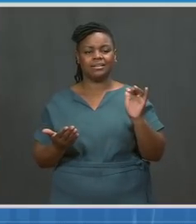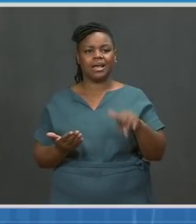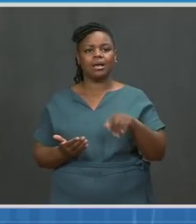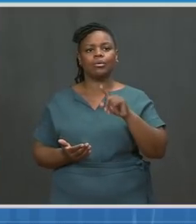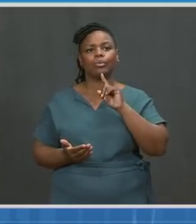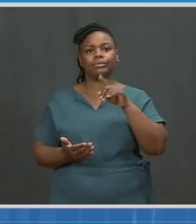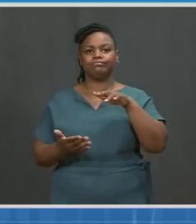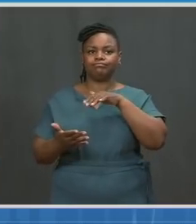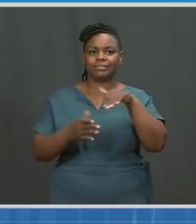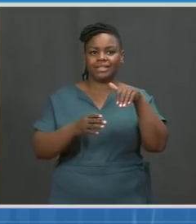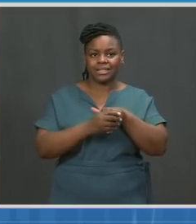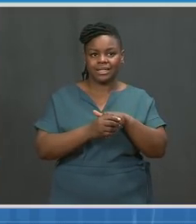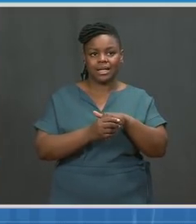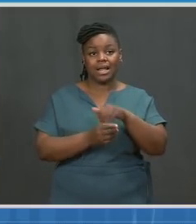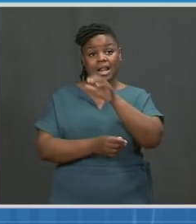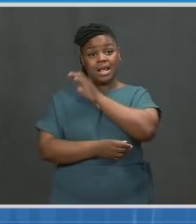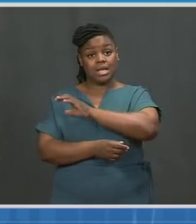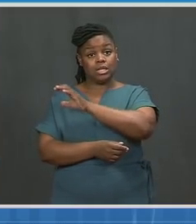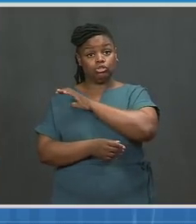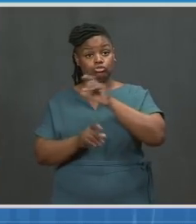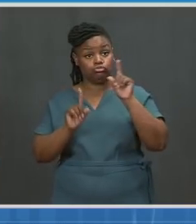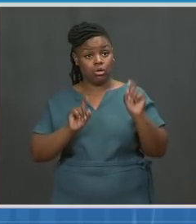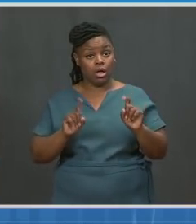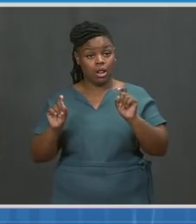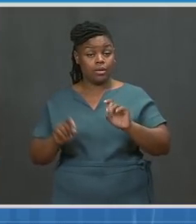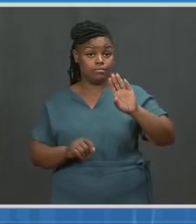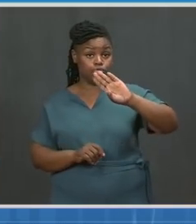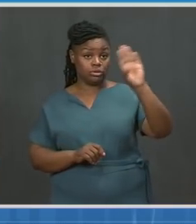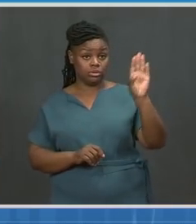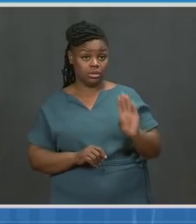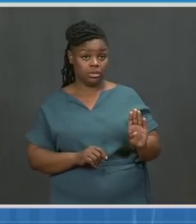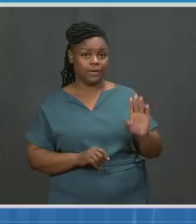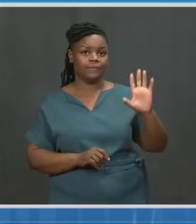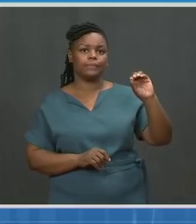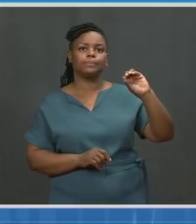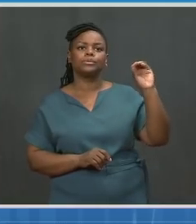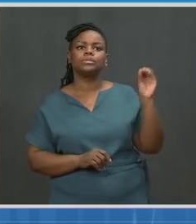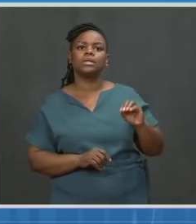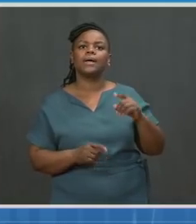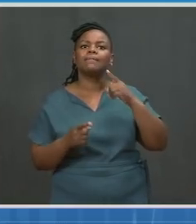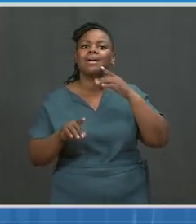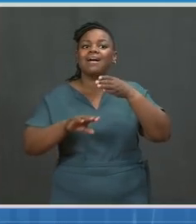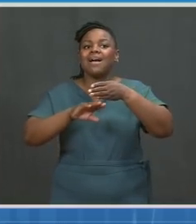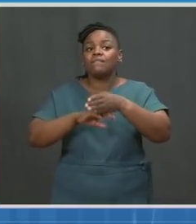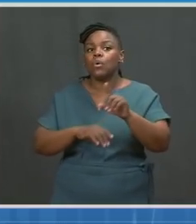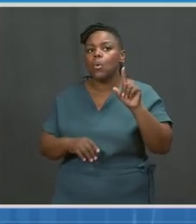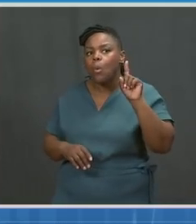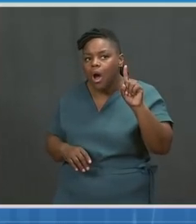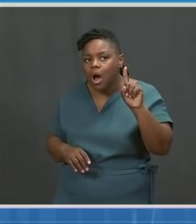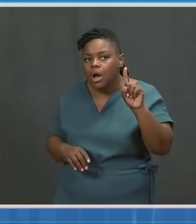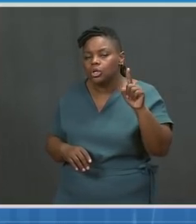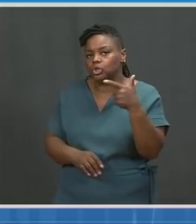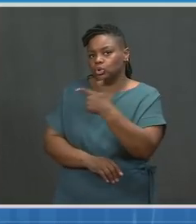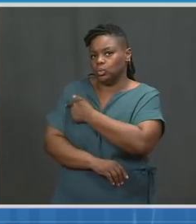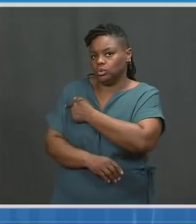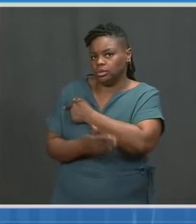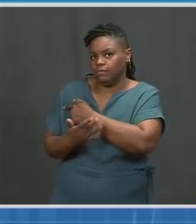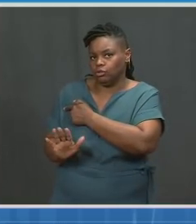In Brazil, it was 50 percent effective after a single dose. They went on to a second dose,